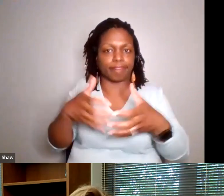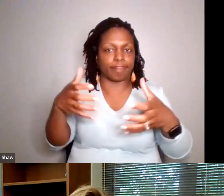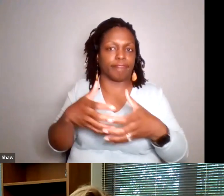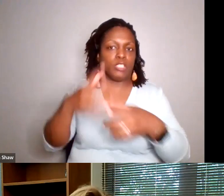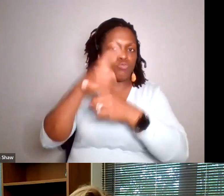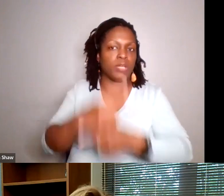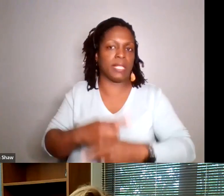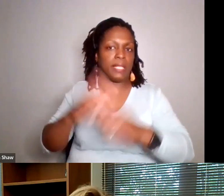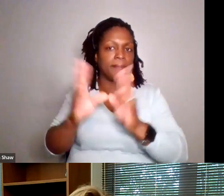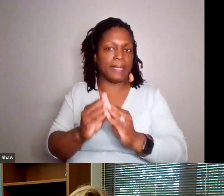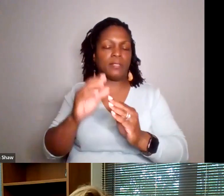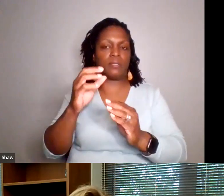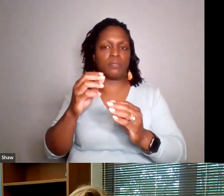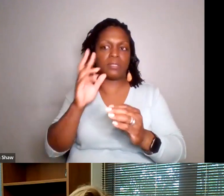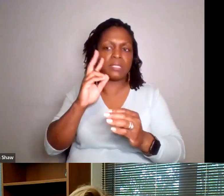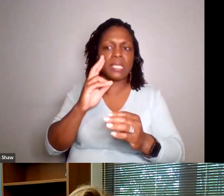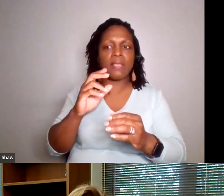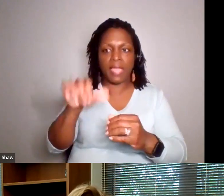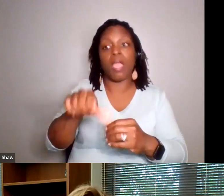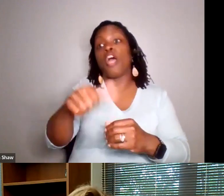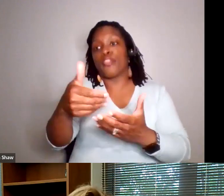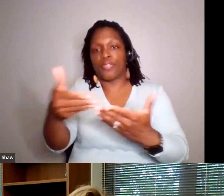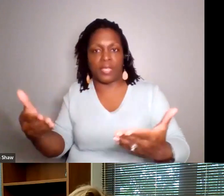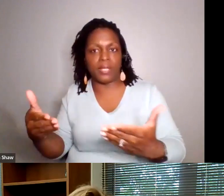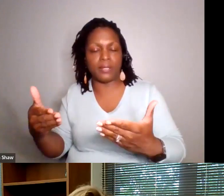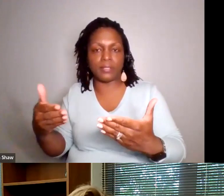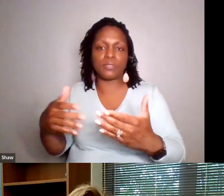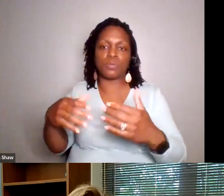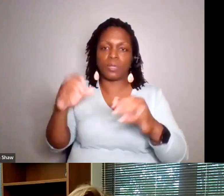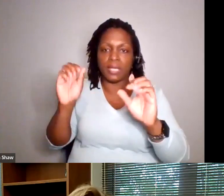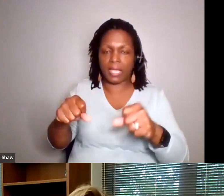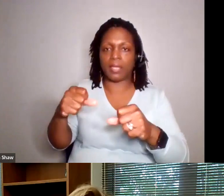What are some other things other than rate of pay that might be beneficial.